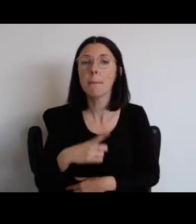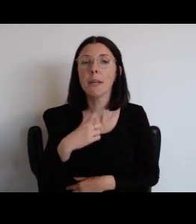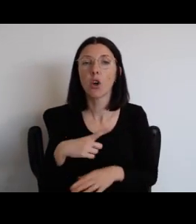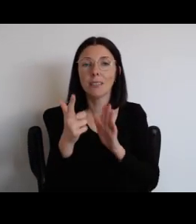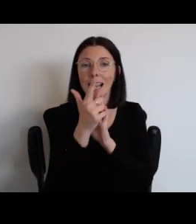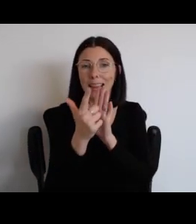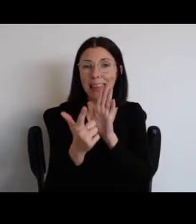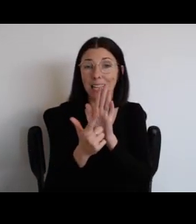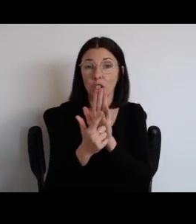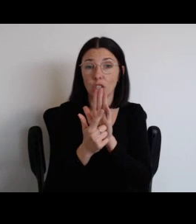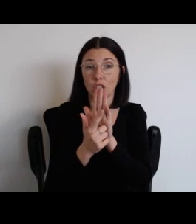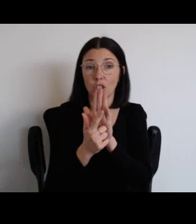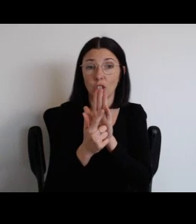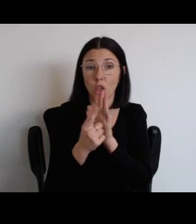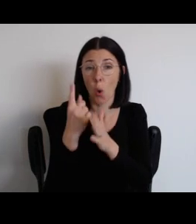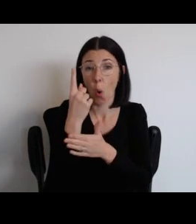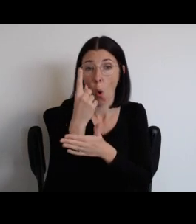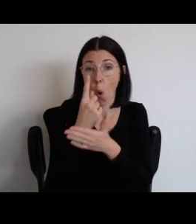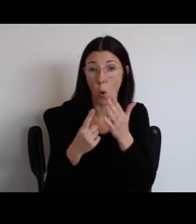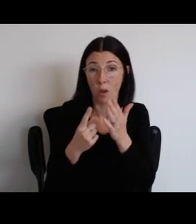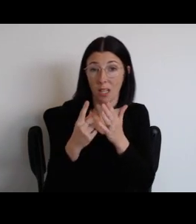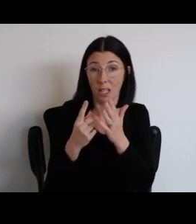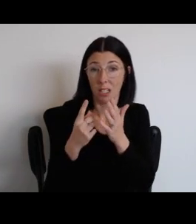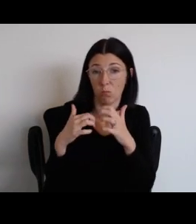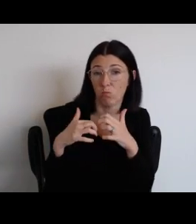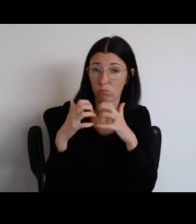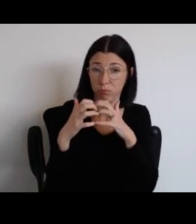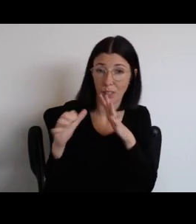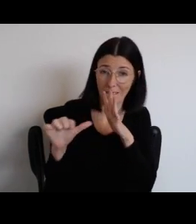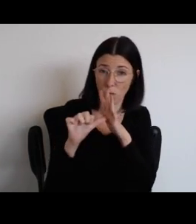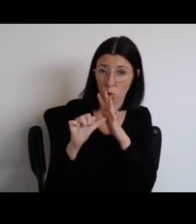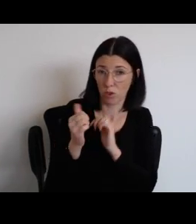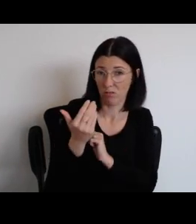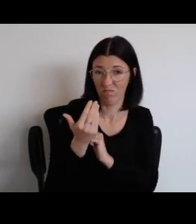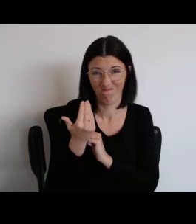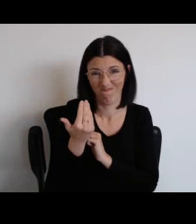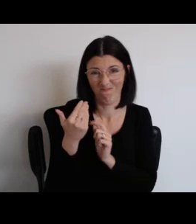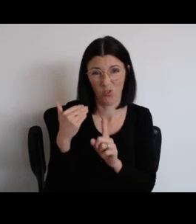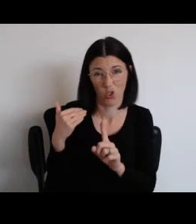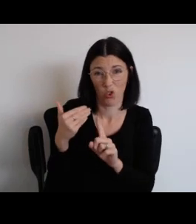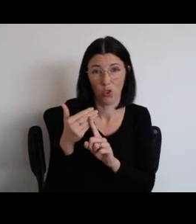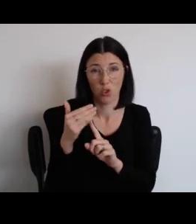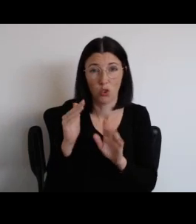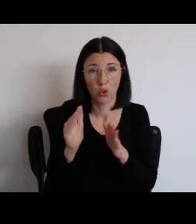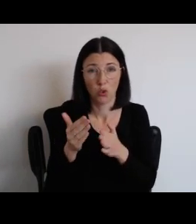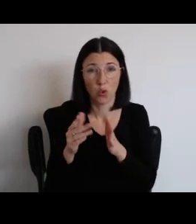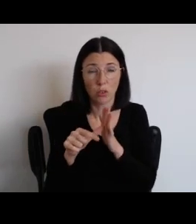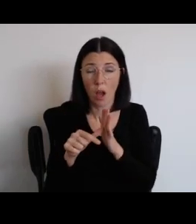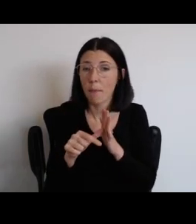in for for a short while we don't actually have much information of what those things might look